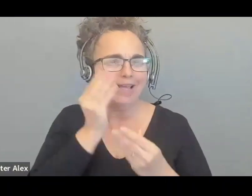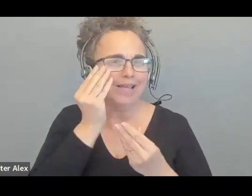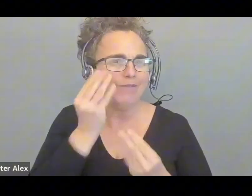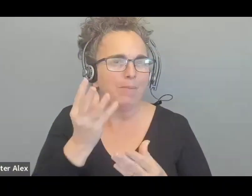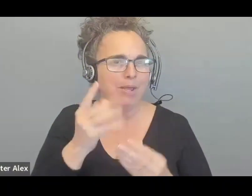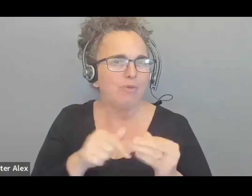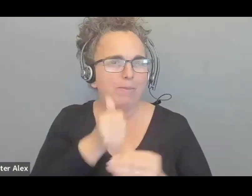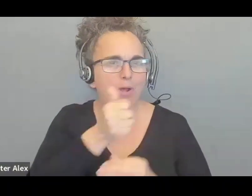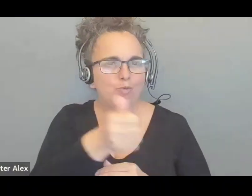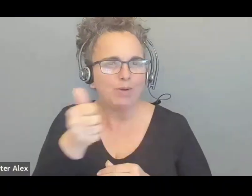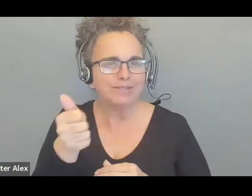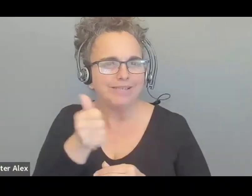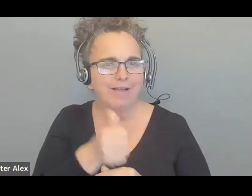that you would like to share with the audience.